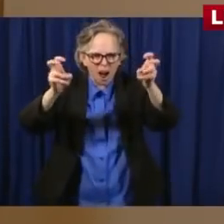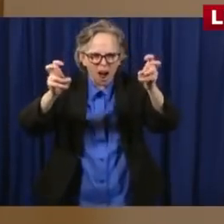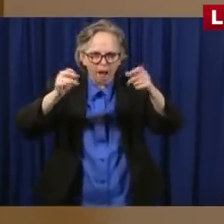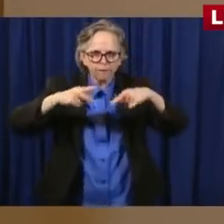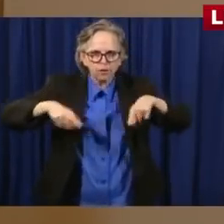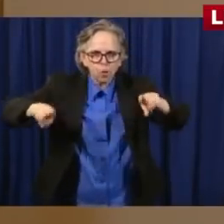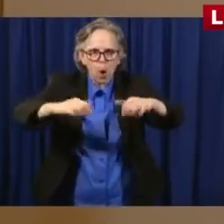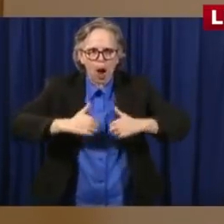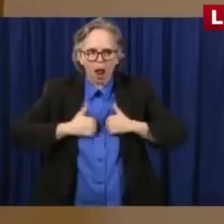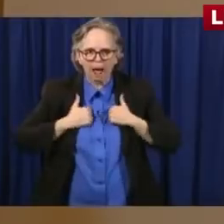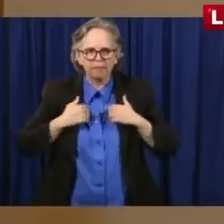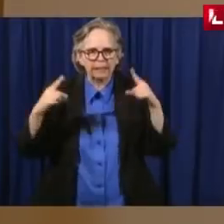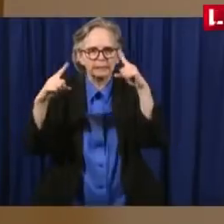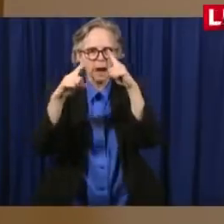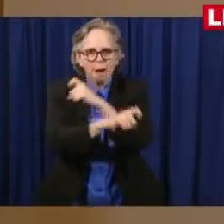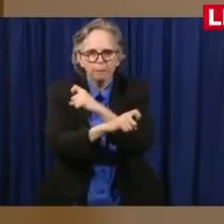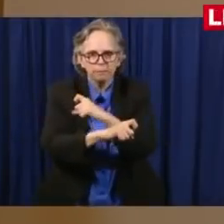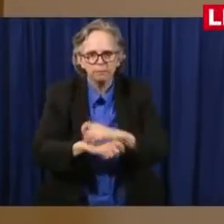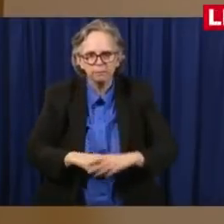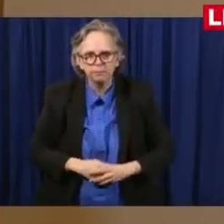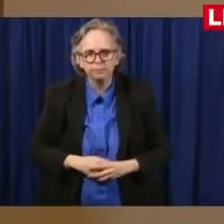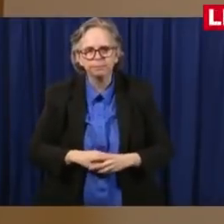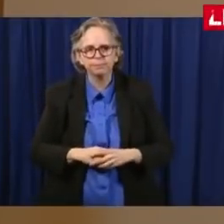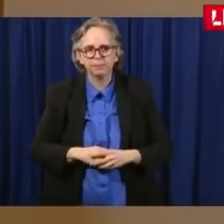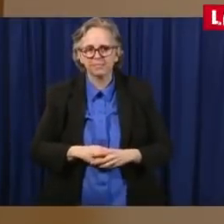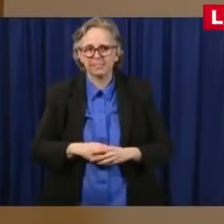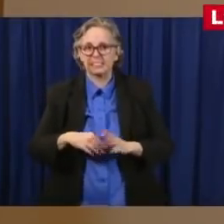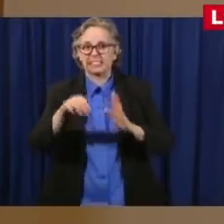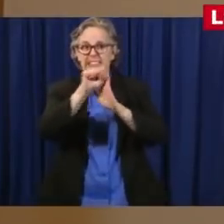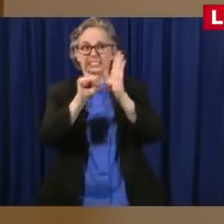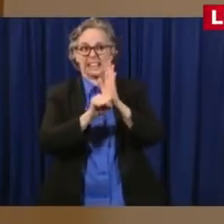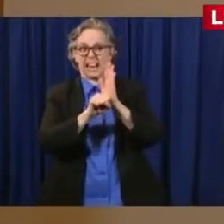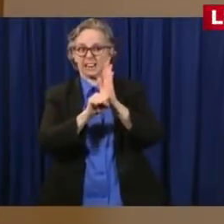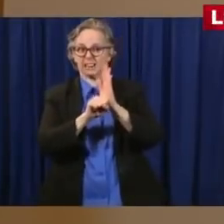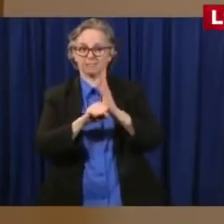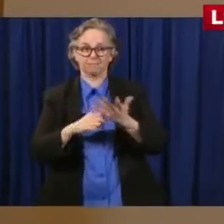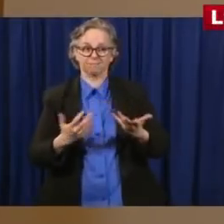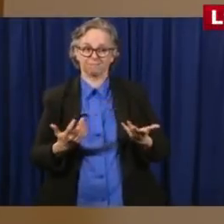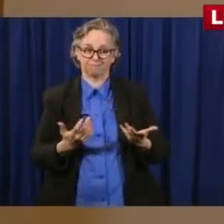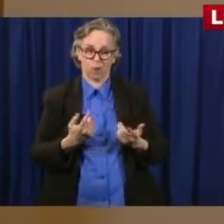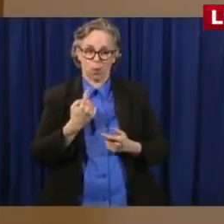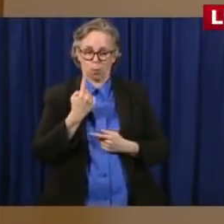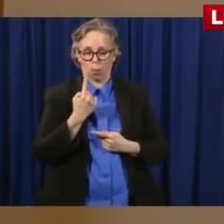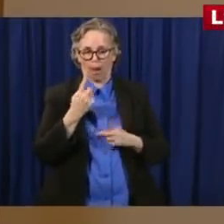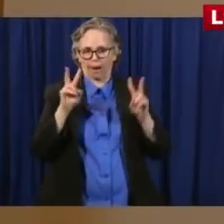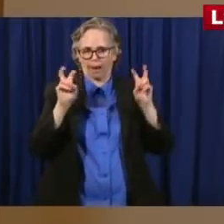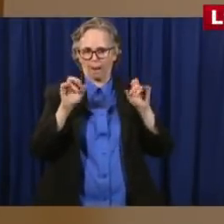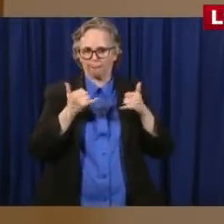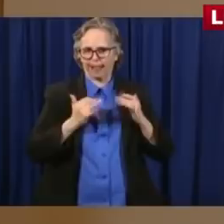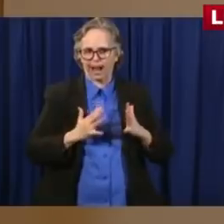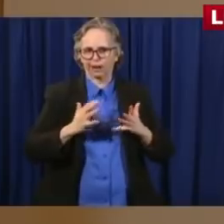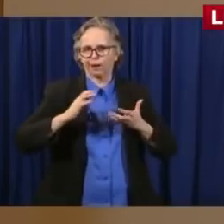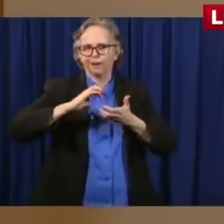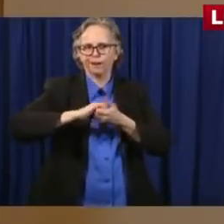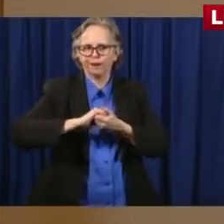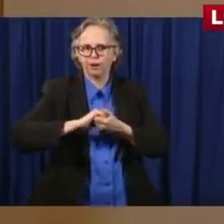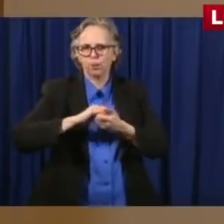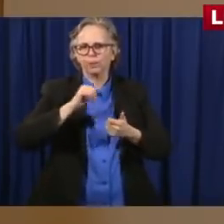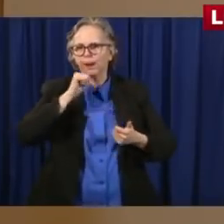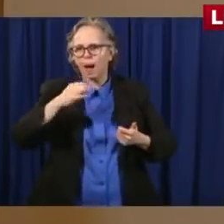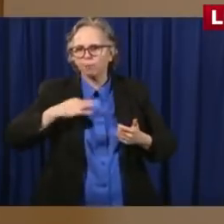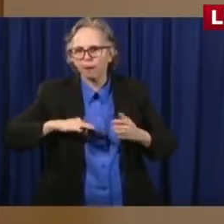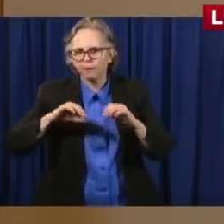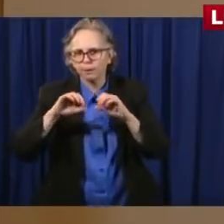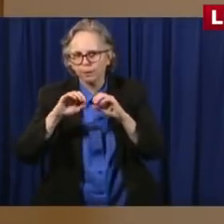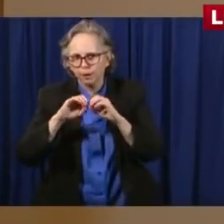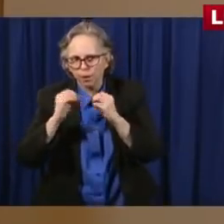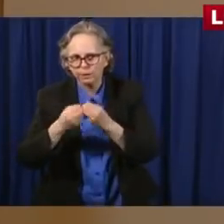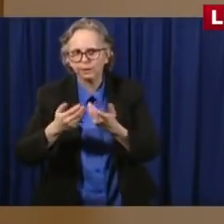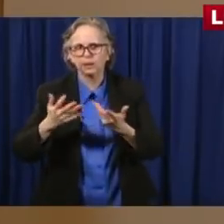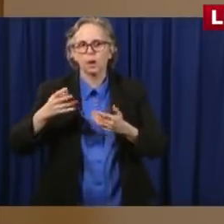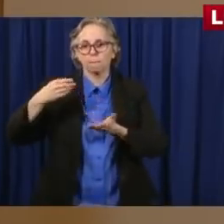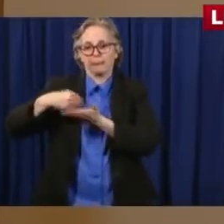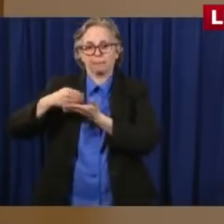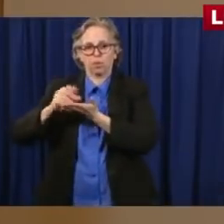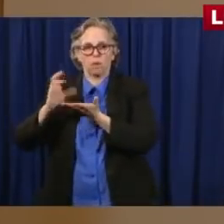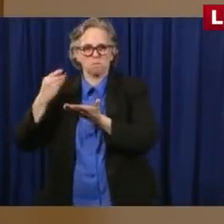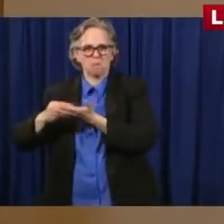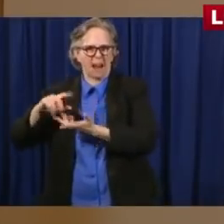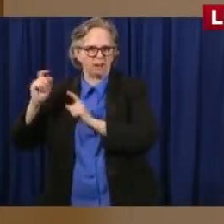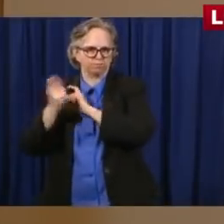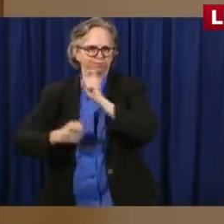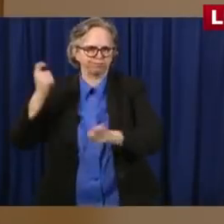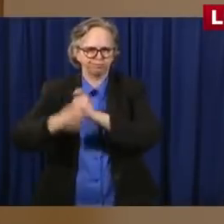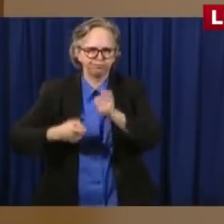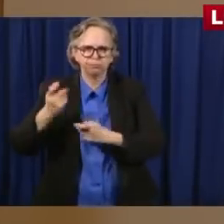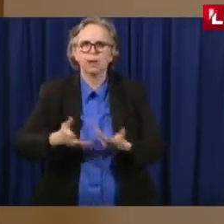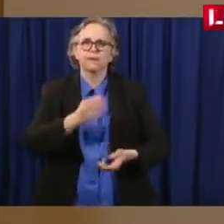THE LIFEBLOOD THAT HELPS US SURROUND PEOPLE WHO FALL BEHIND -- FALL BEYOND THE CRACKS, THE STATE IS ONE PLAYER.